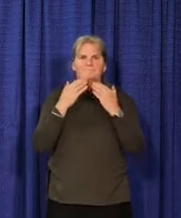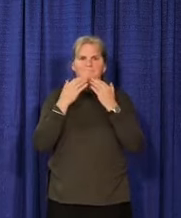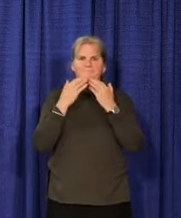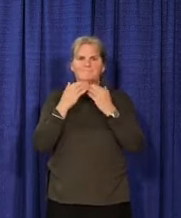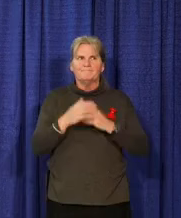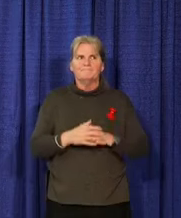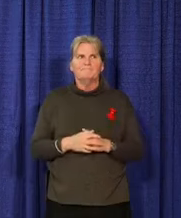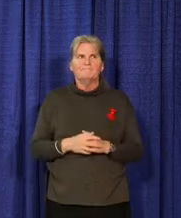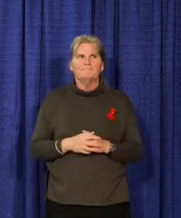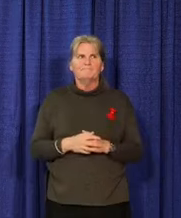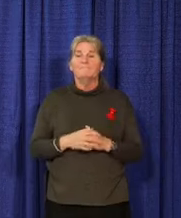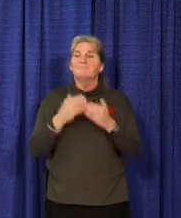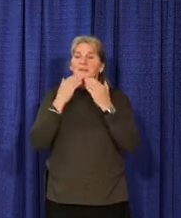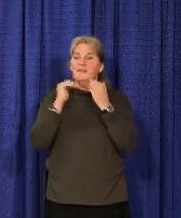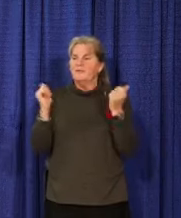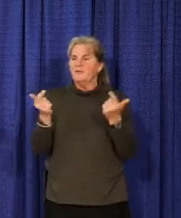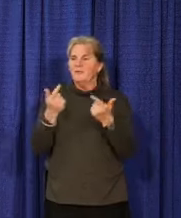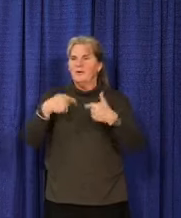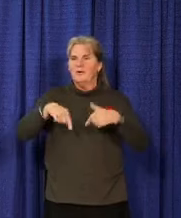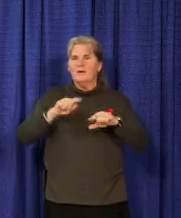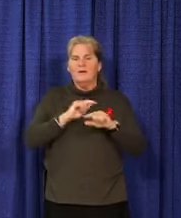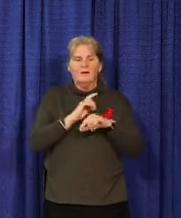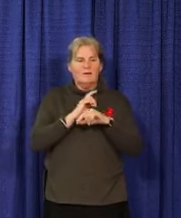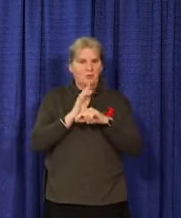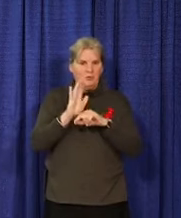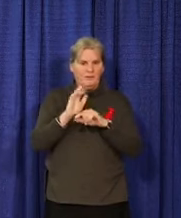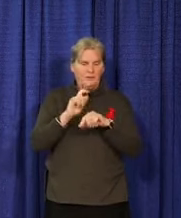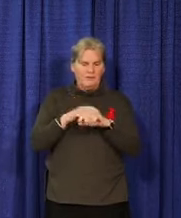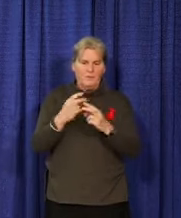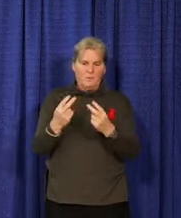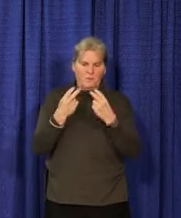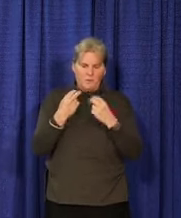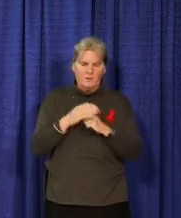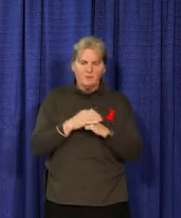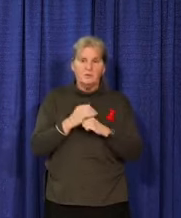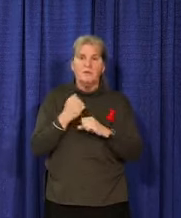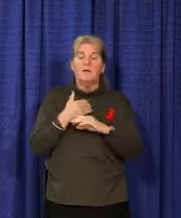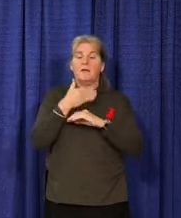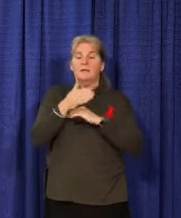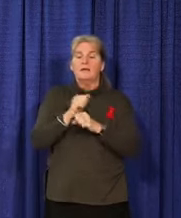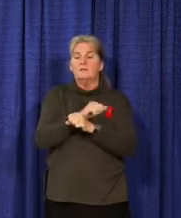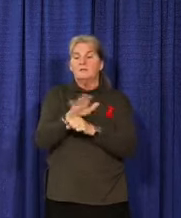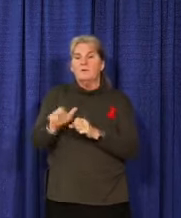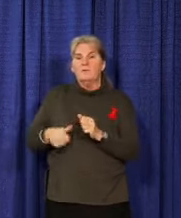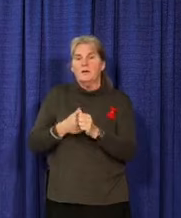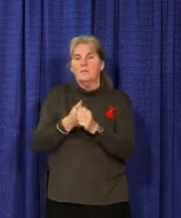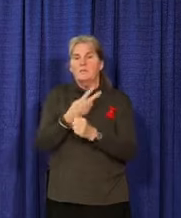Pat: Thank you. I would like to thank everyone for your time today. Our next COVID-19 update is